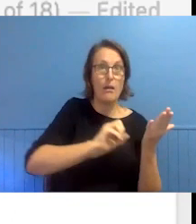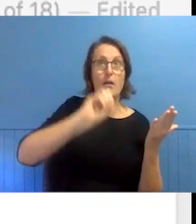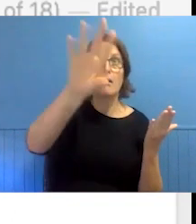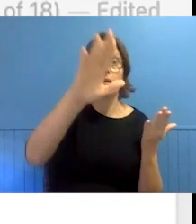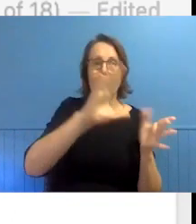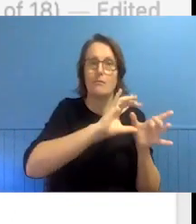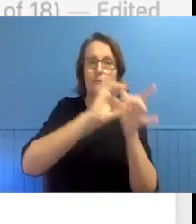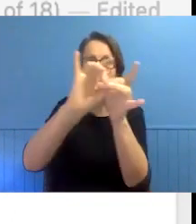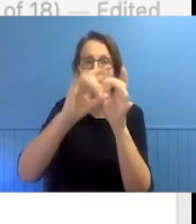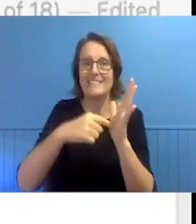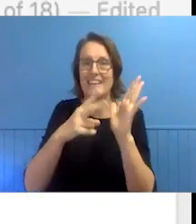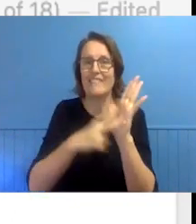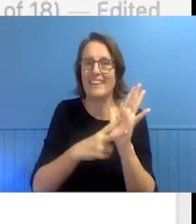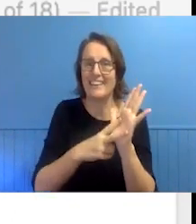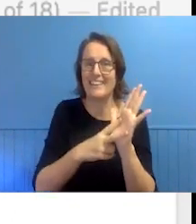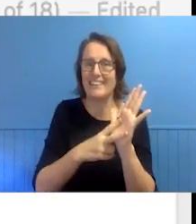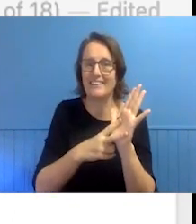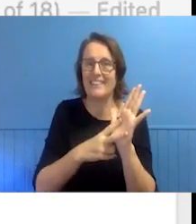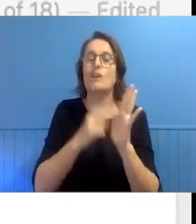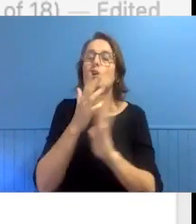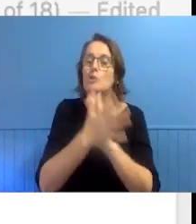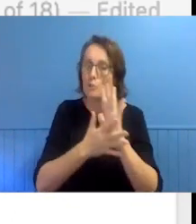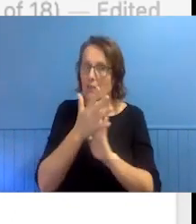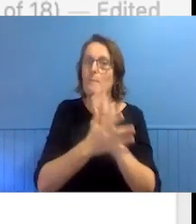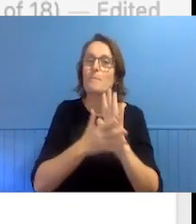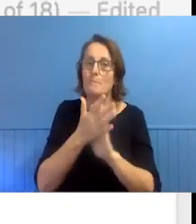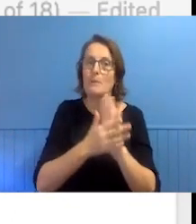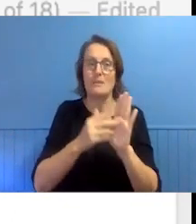social participation. It can be used to make it a different experience.